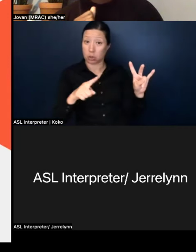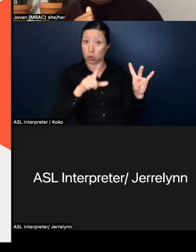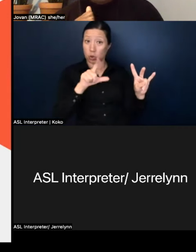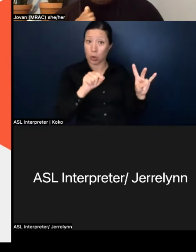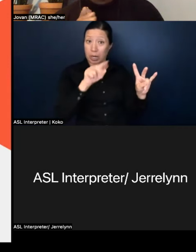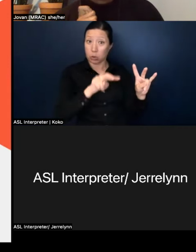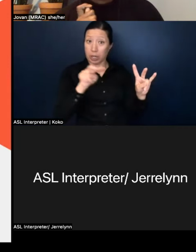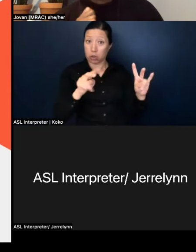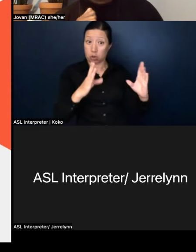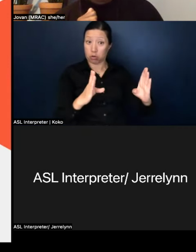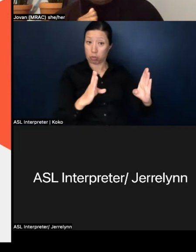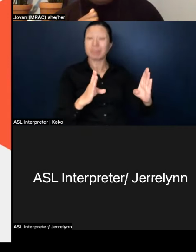[Mirella] Okay, and then